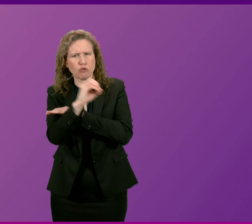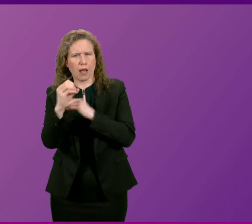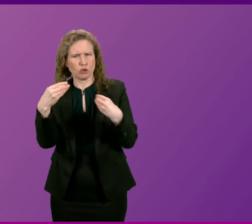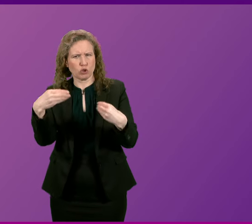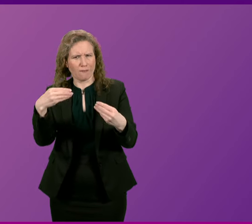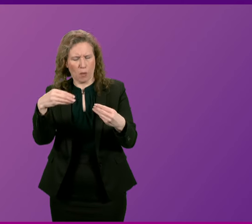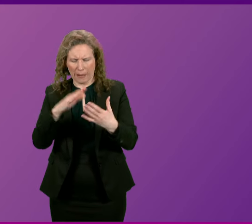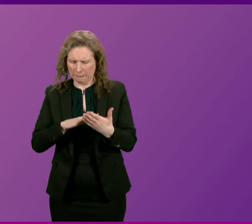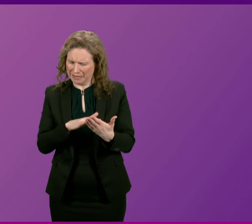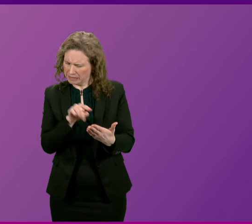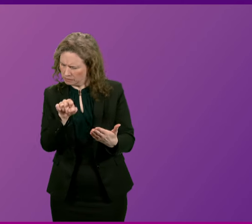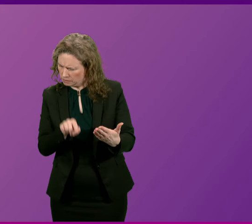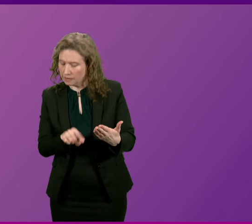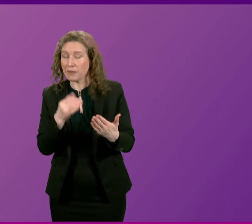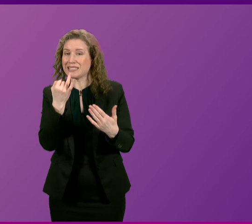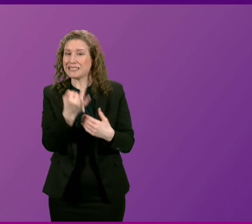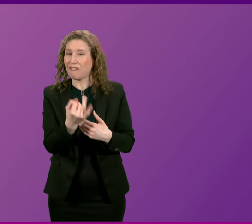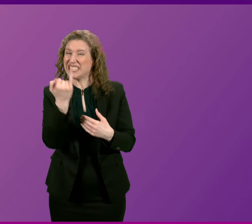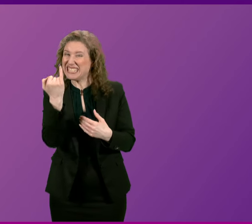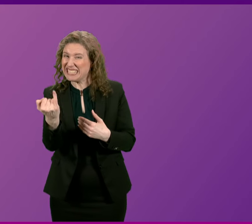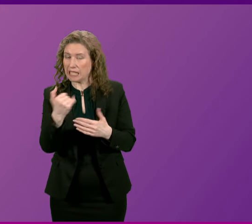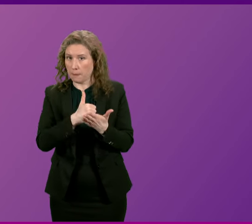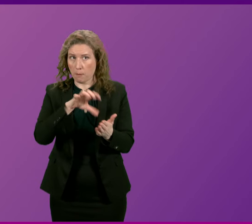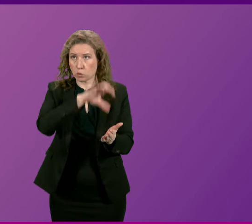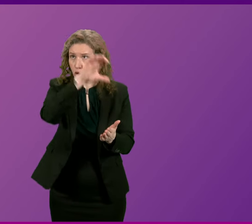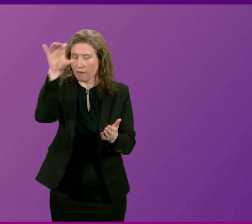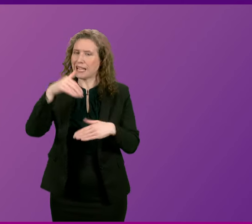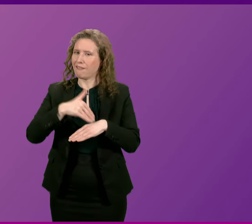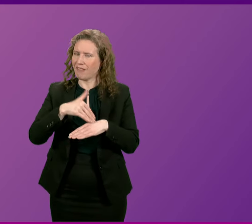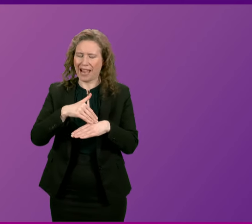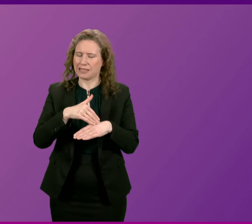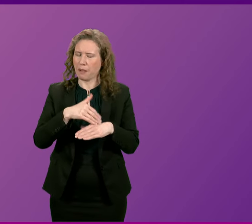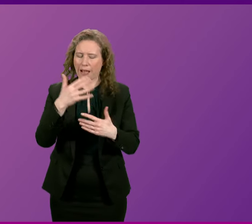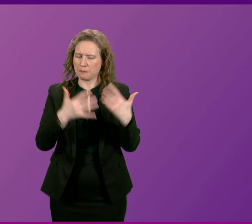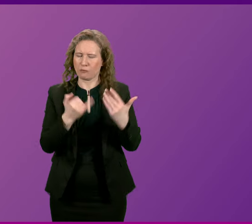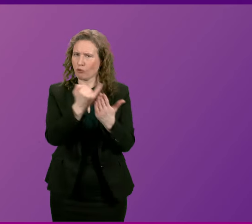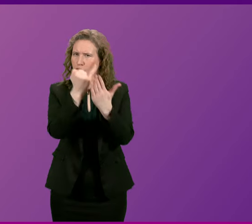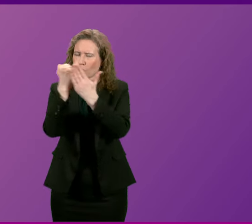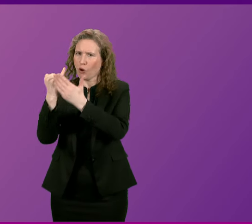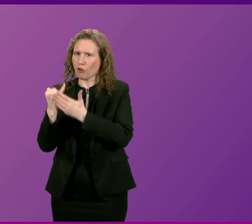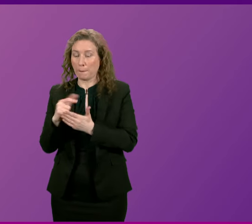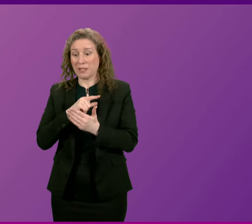giving rise to 76 branches being affected by incorrect balances or transactions.